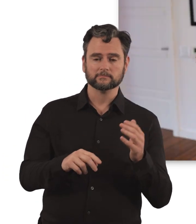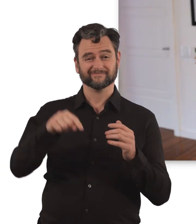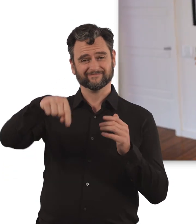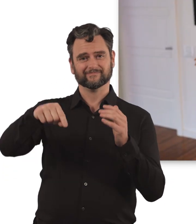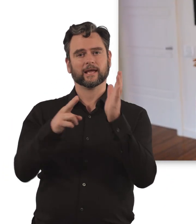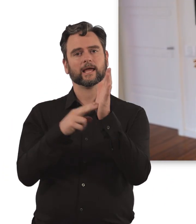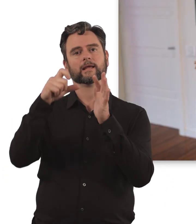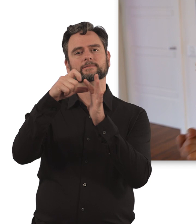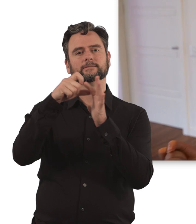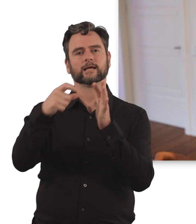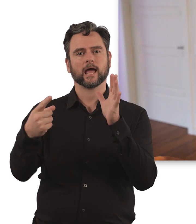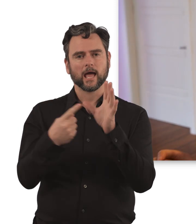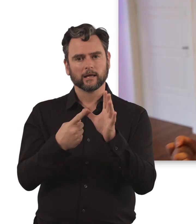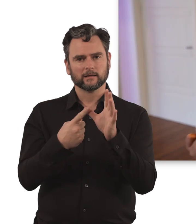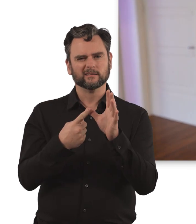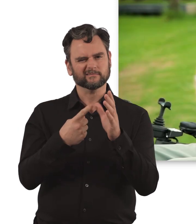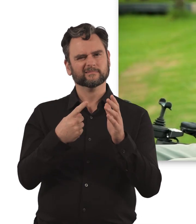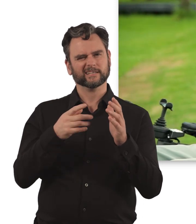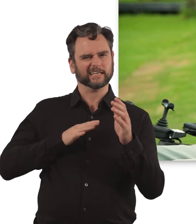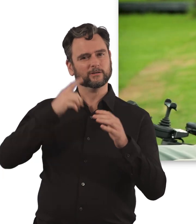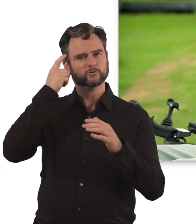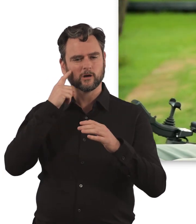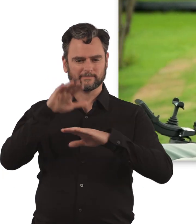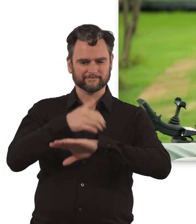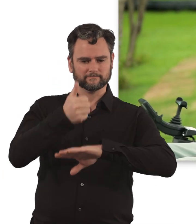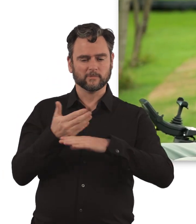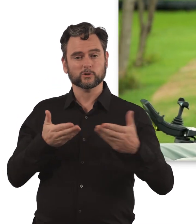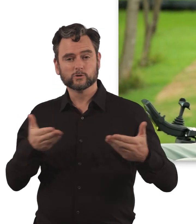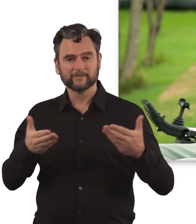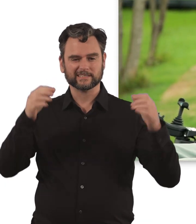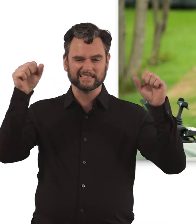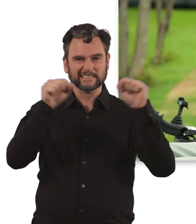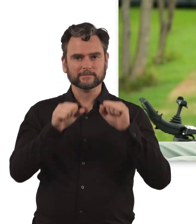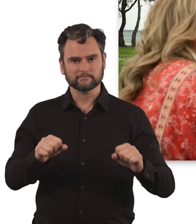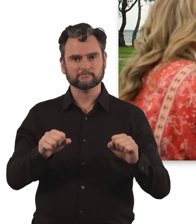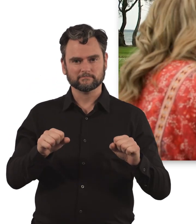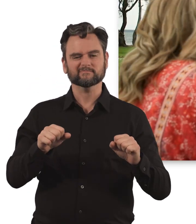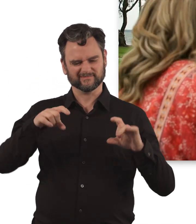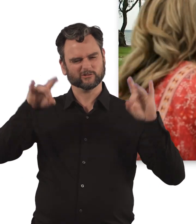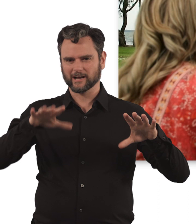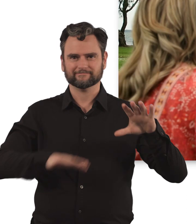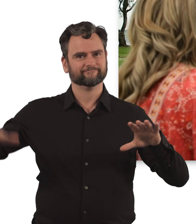so with the NDDA, let's try and get a service system to surround that throughout the nation.